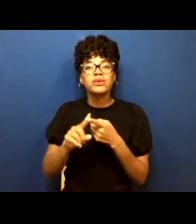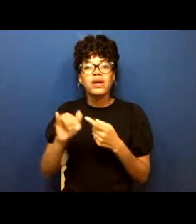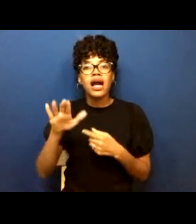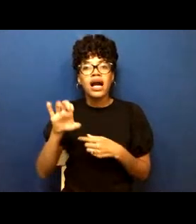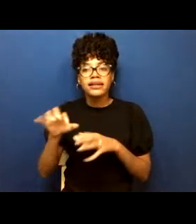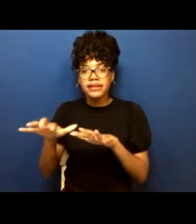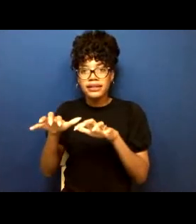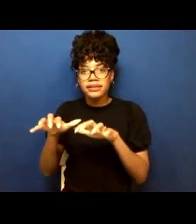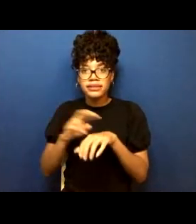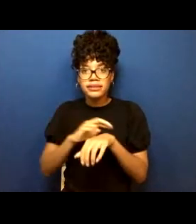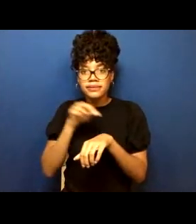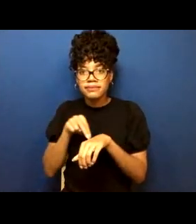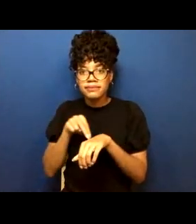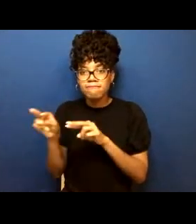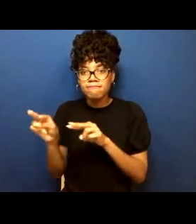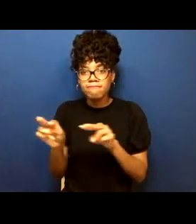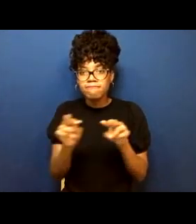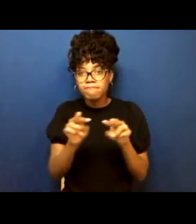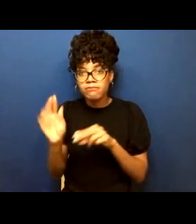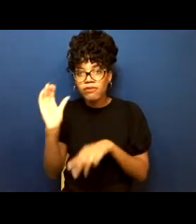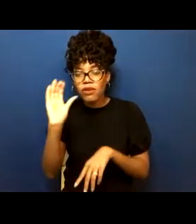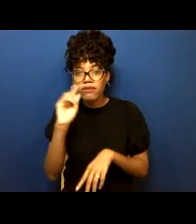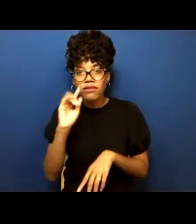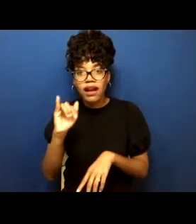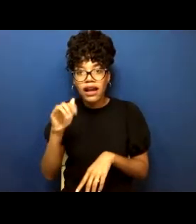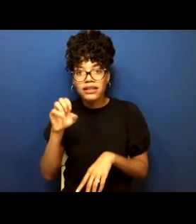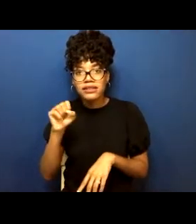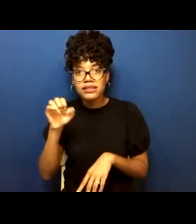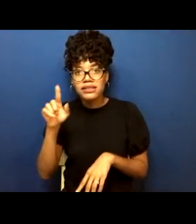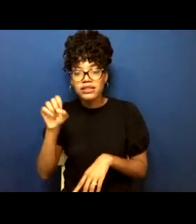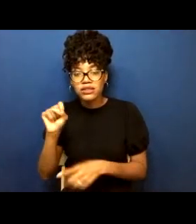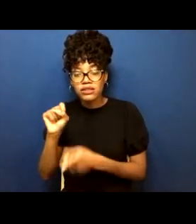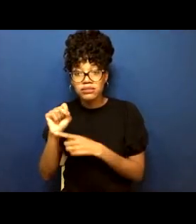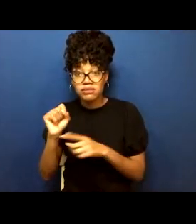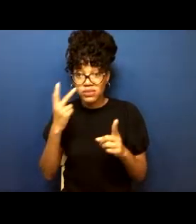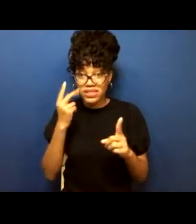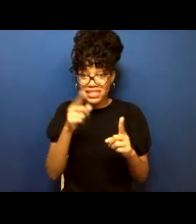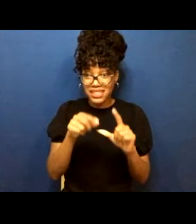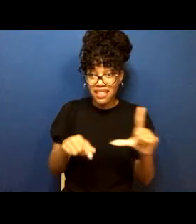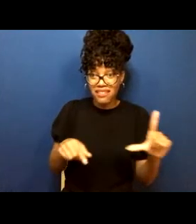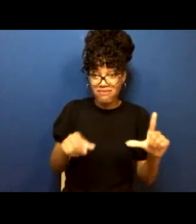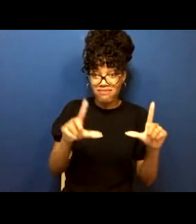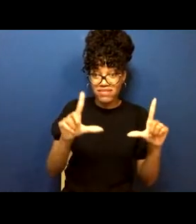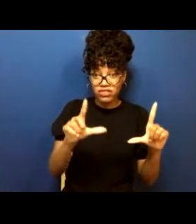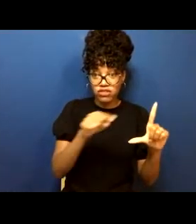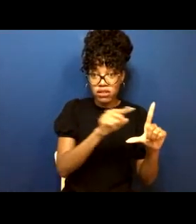And as you can see in that picture on the left, it requires a lot of people to go out and safely catch an animal.